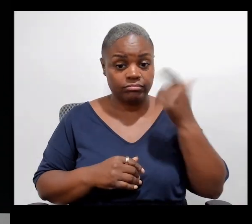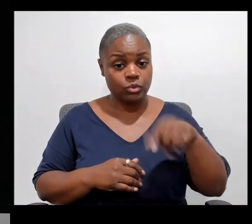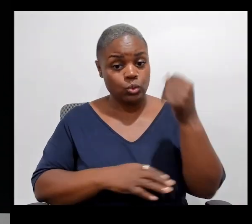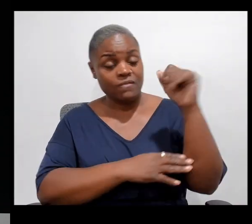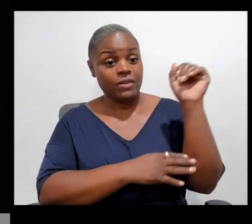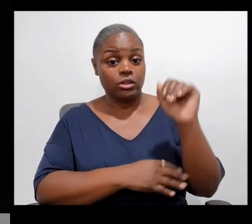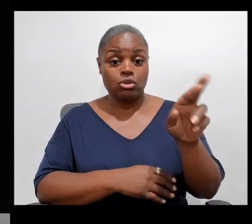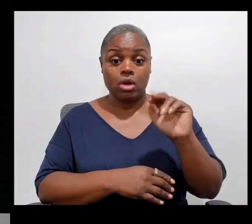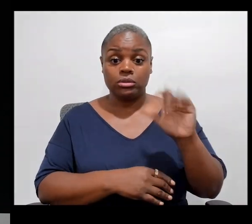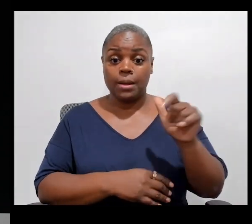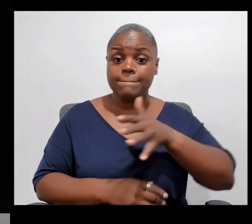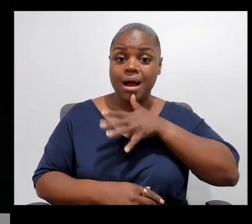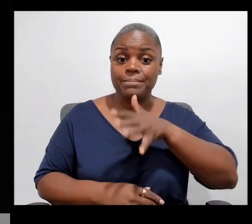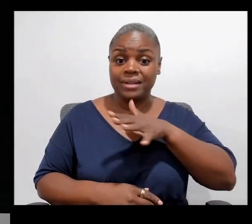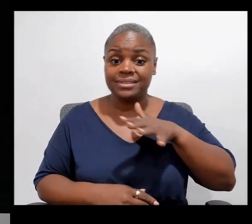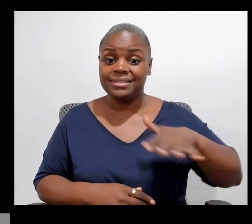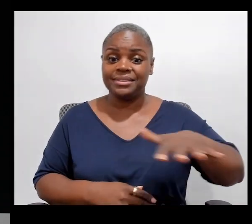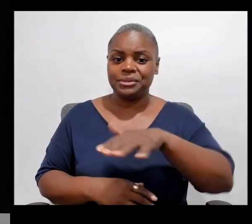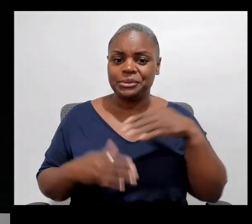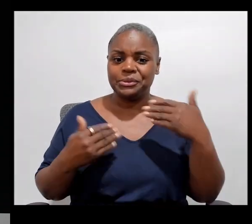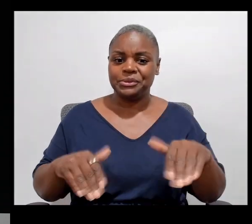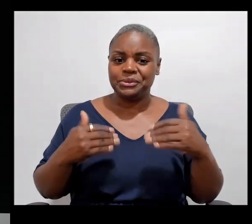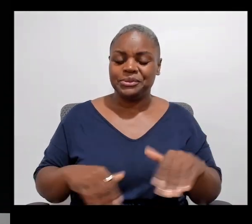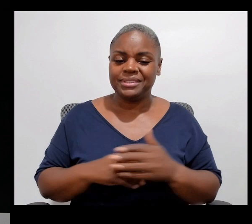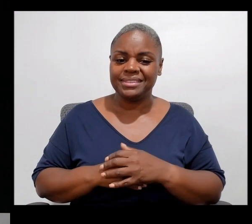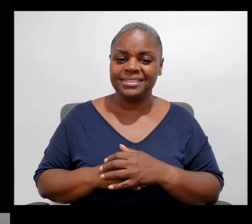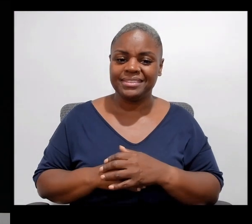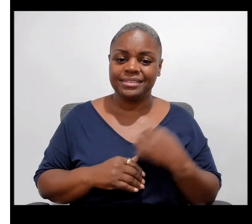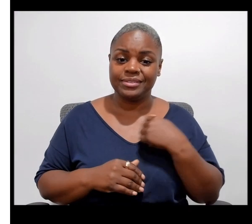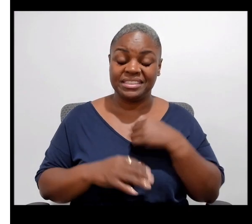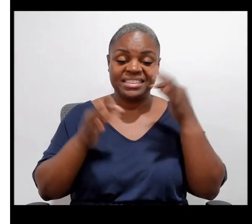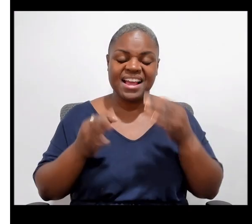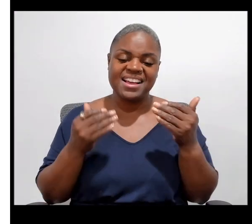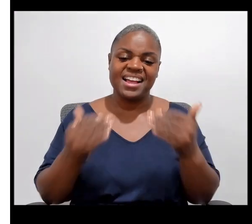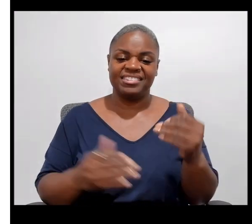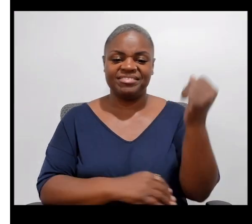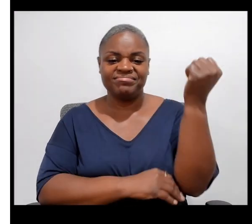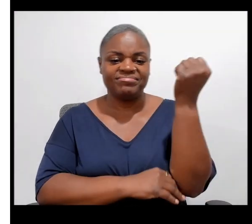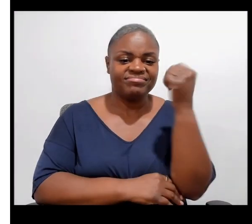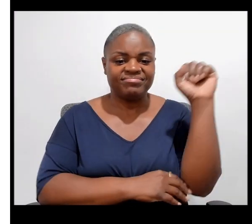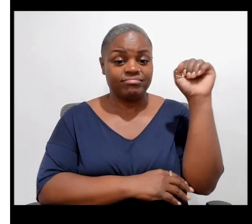And so you have these revolutionary radical mamas, they decided to boycott